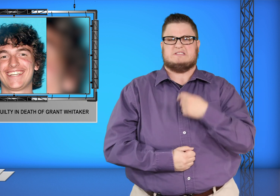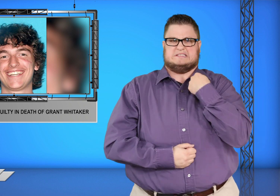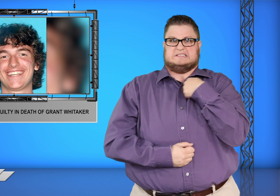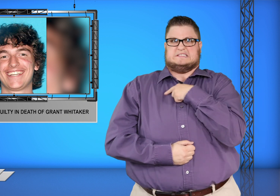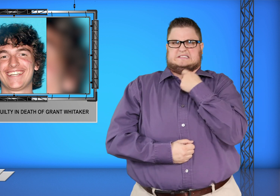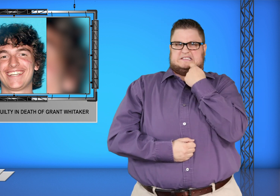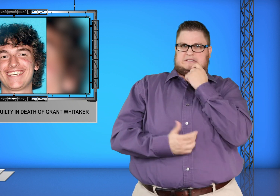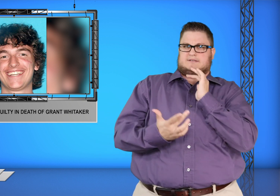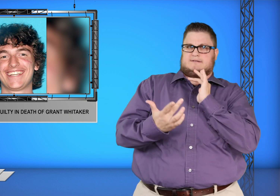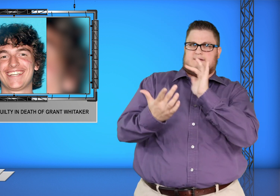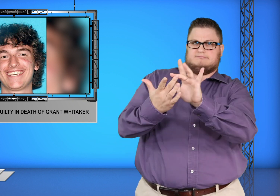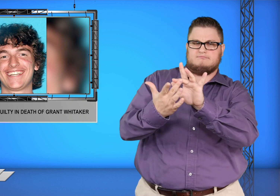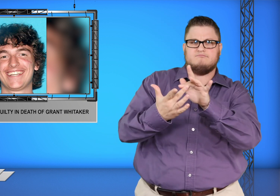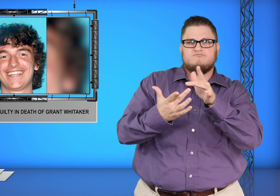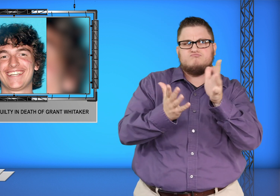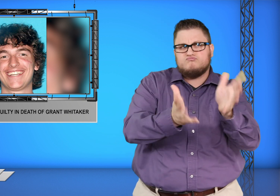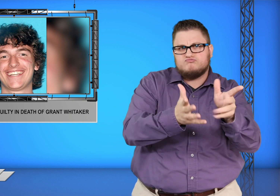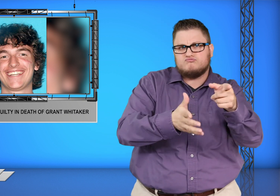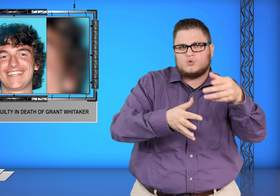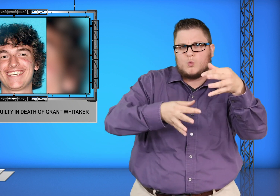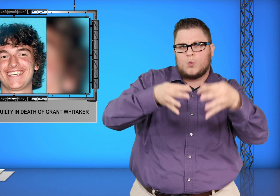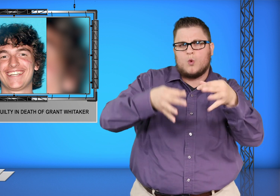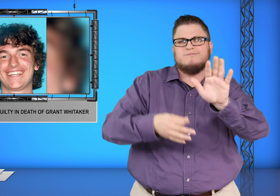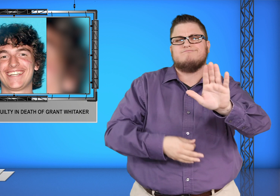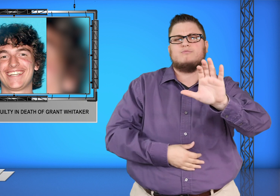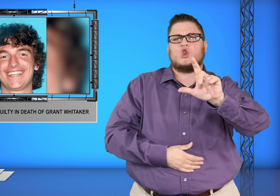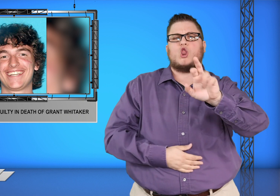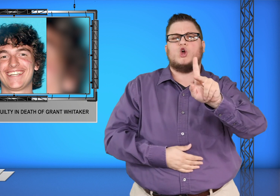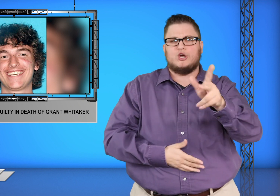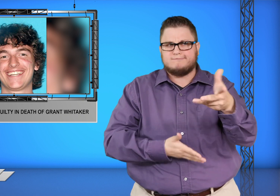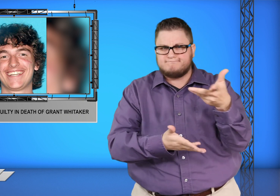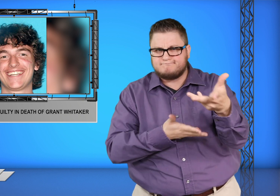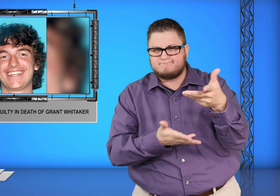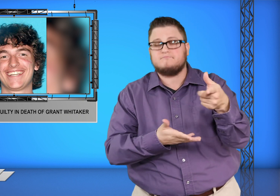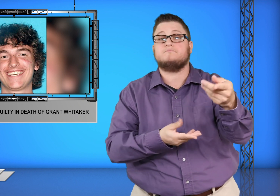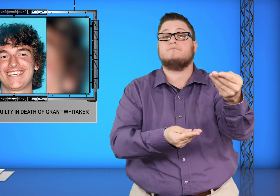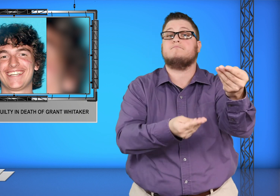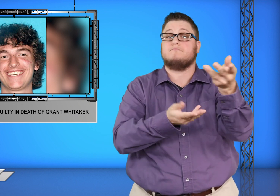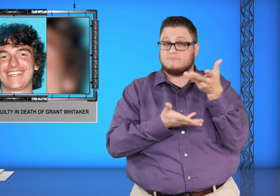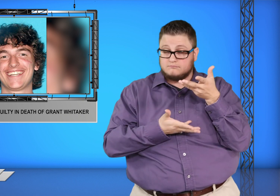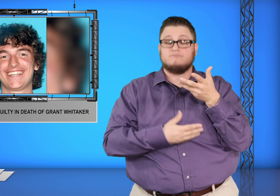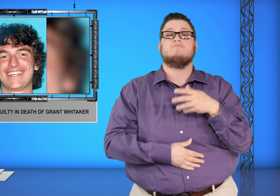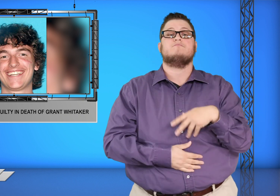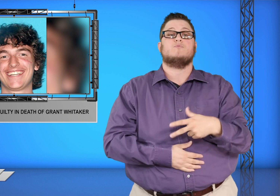We just spoke with the court clerk.